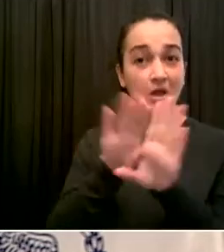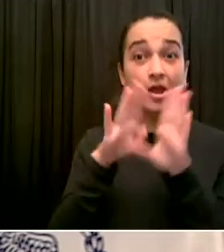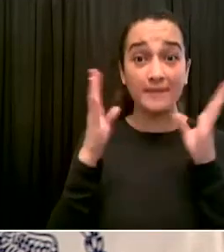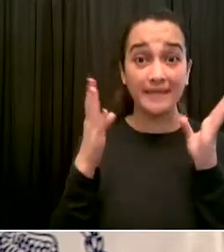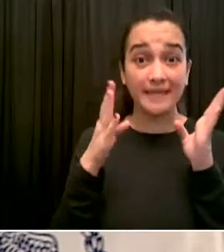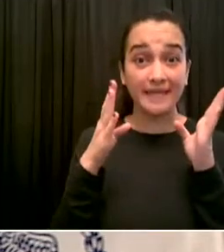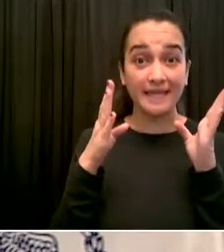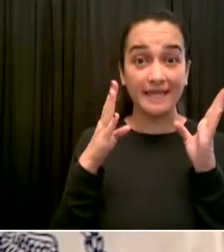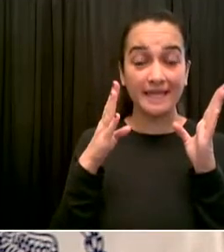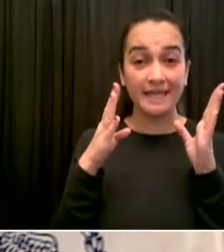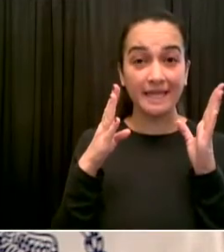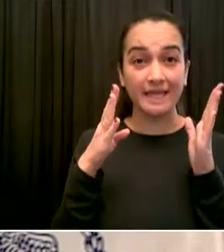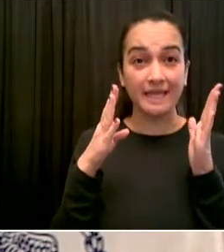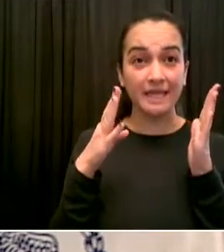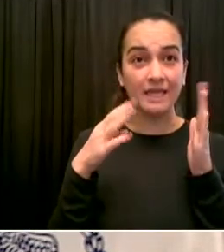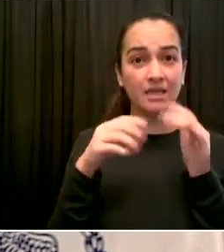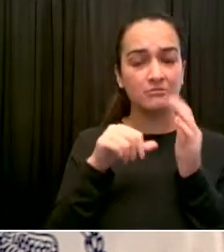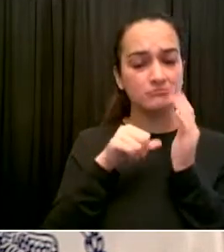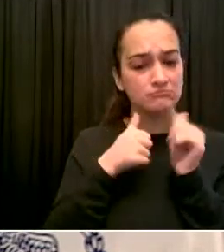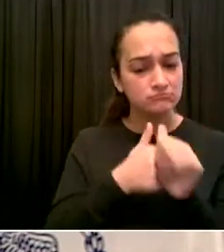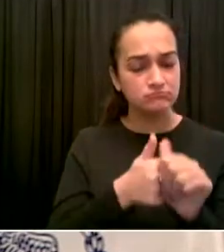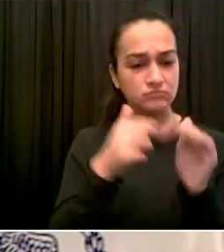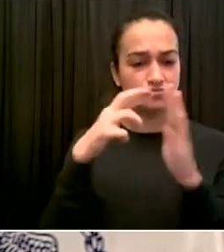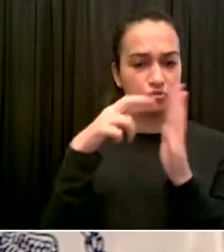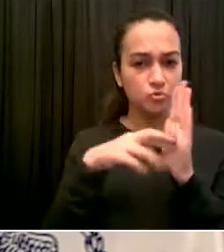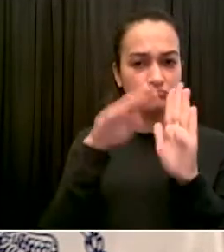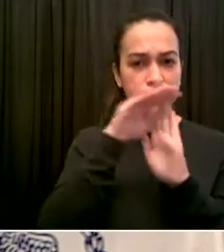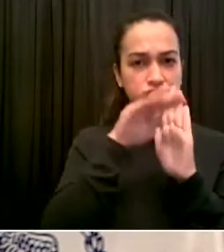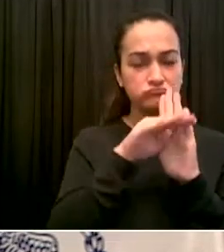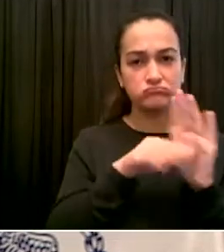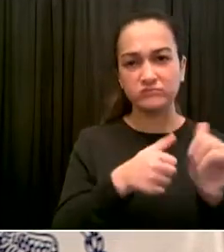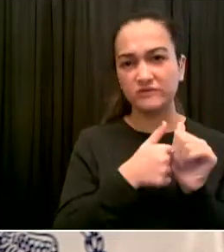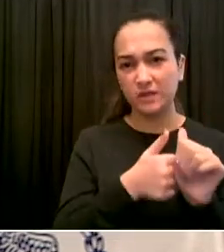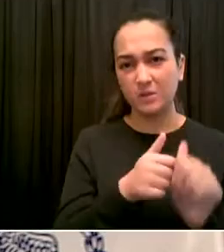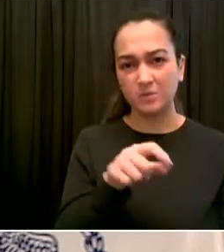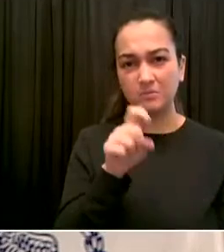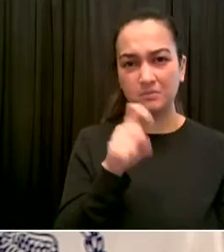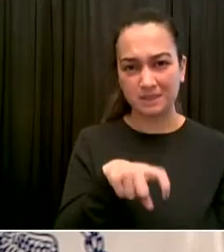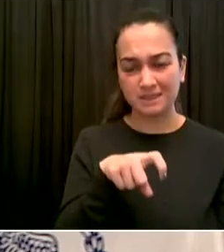CERTAINLY ASSESS THE POLICY AS